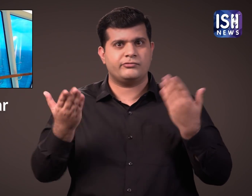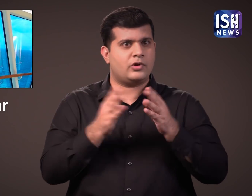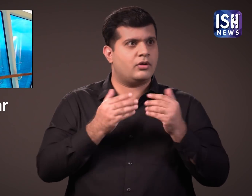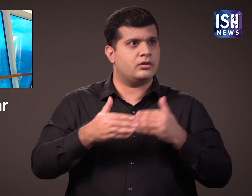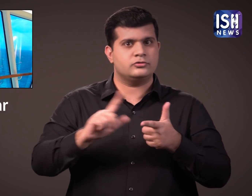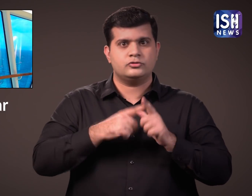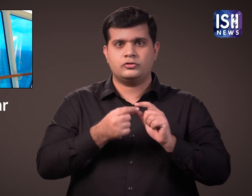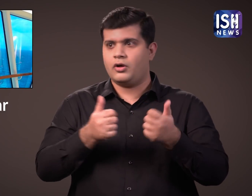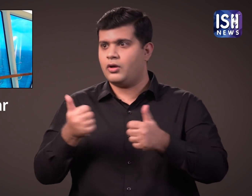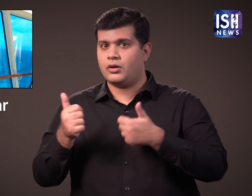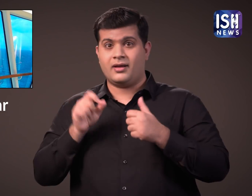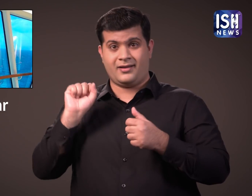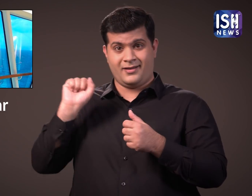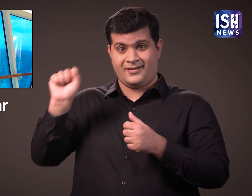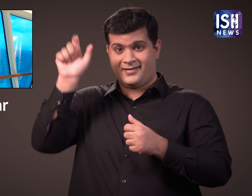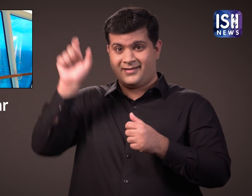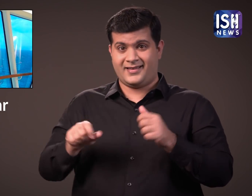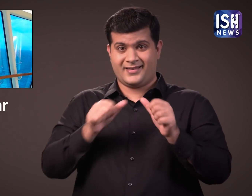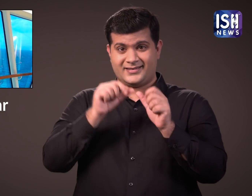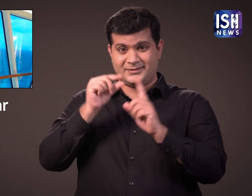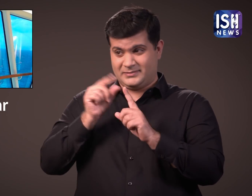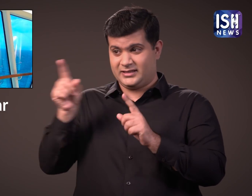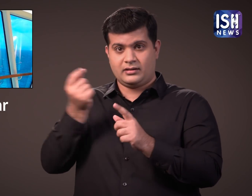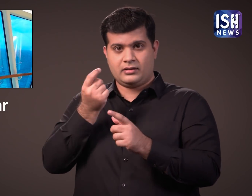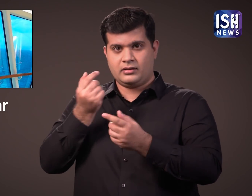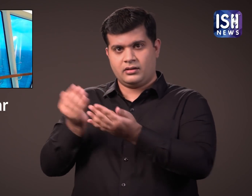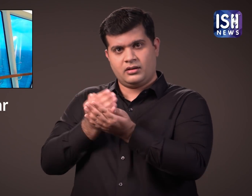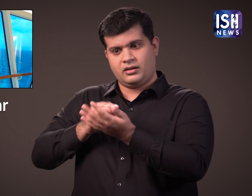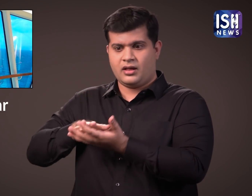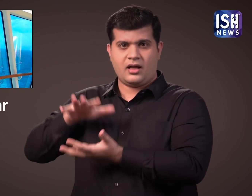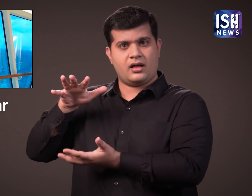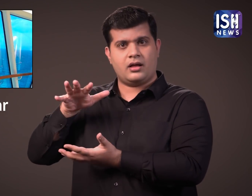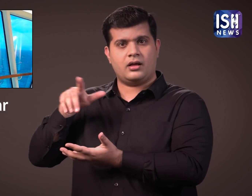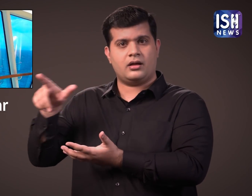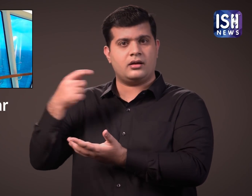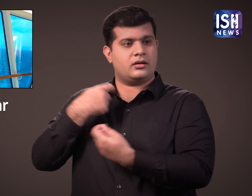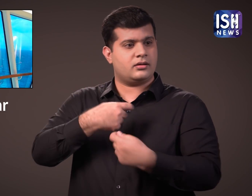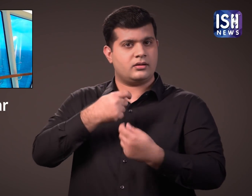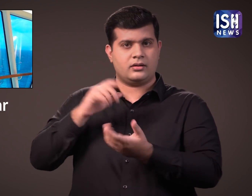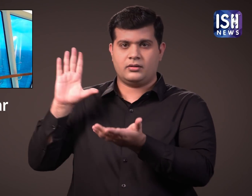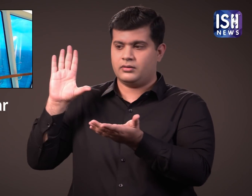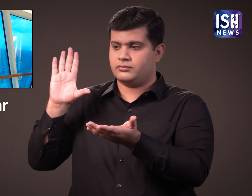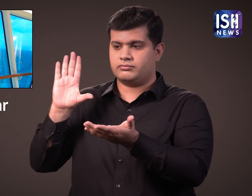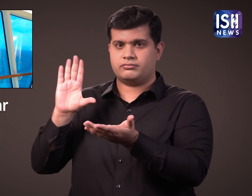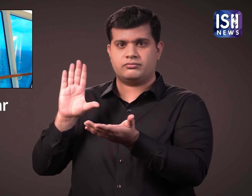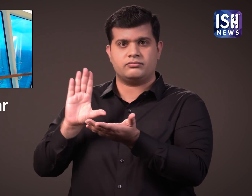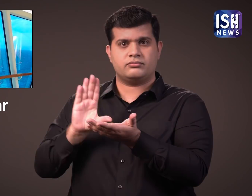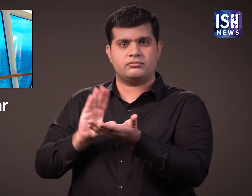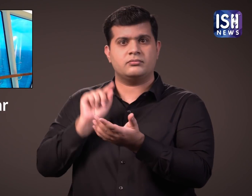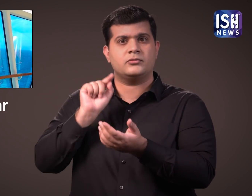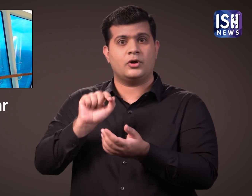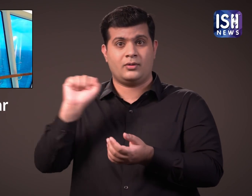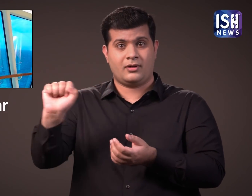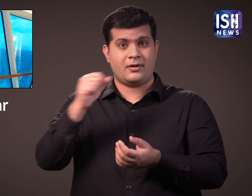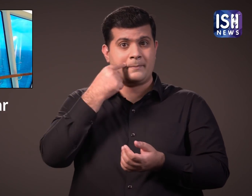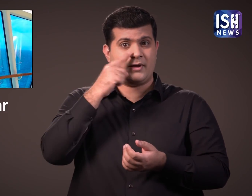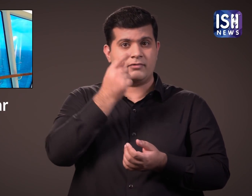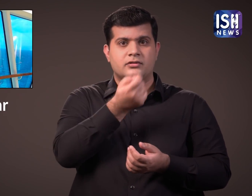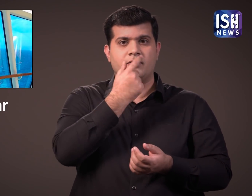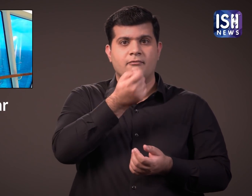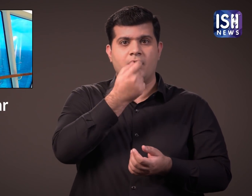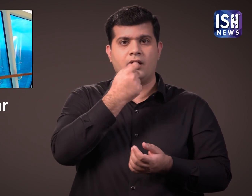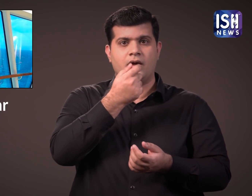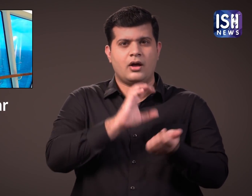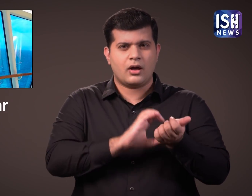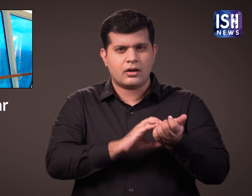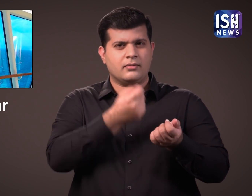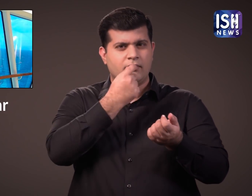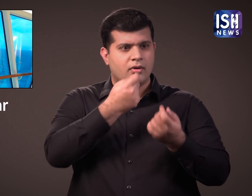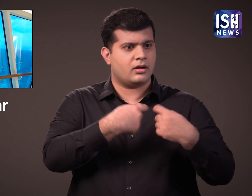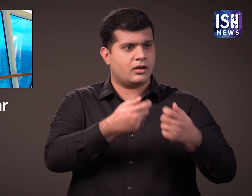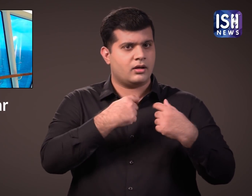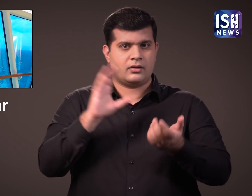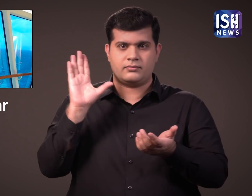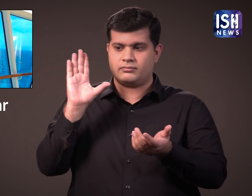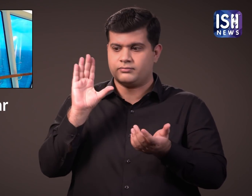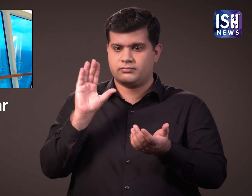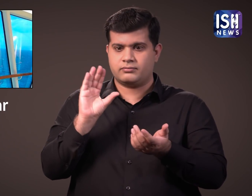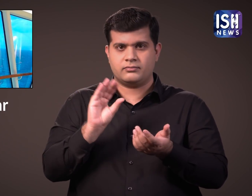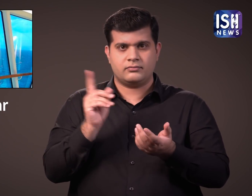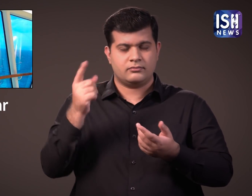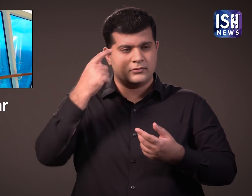The situation became worse when Akshay lost his savings to pay medical bills of his parents.